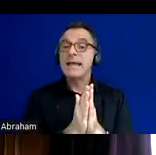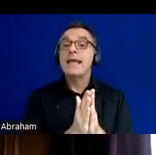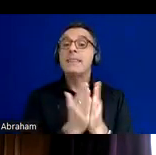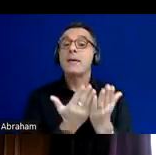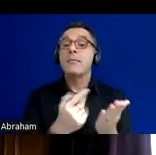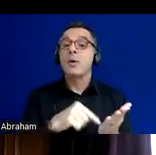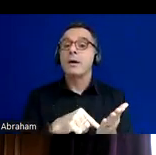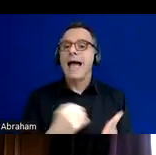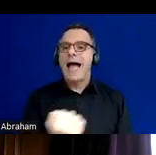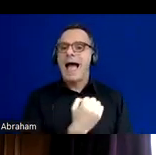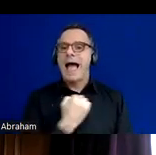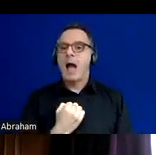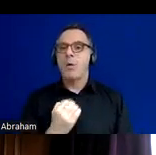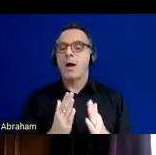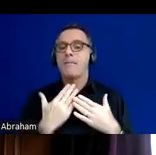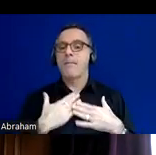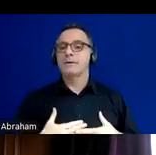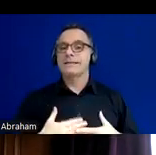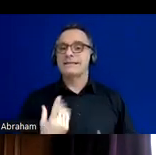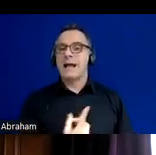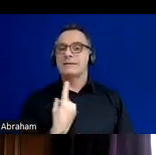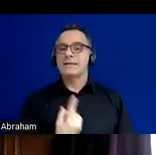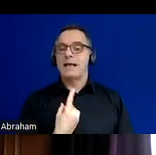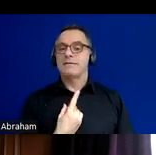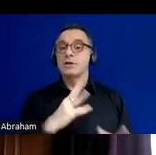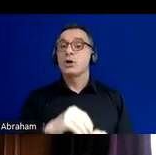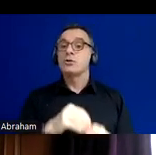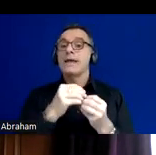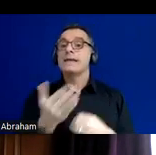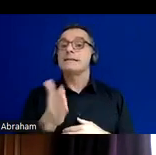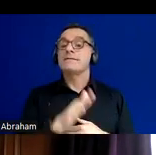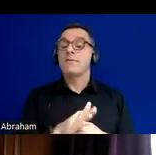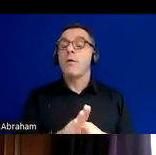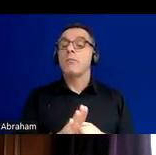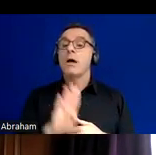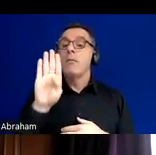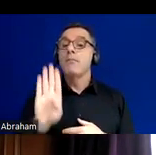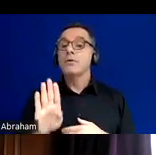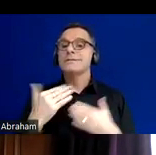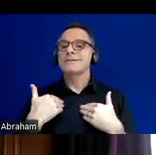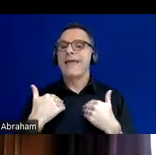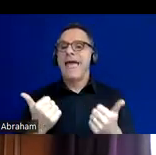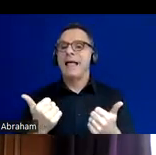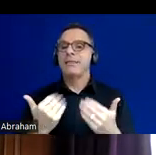'Our bodies, Ourselves' created by the Boston Health Book Collective in the 1970s. It was